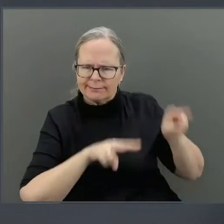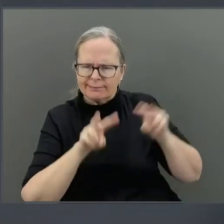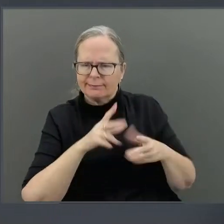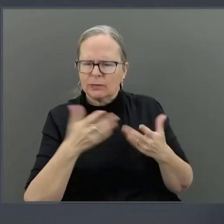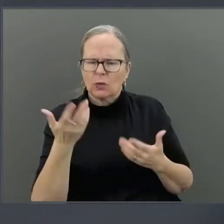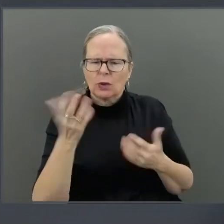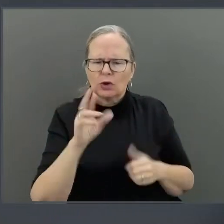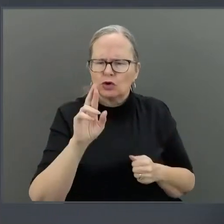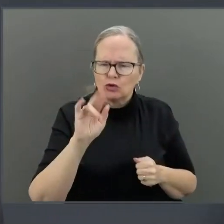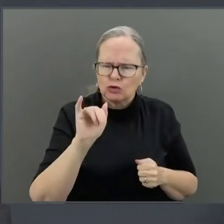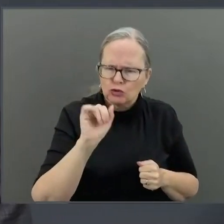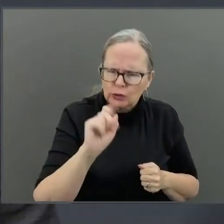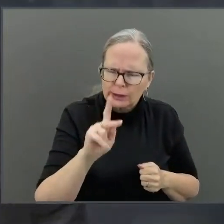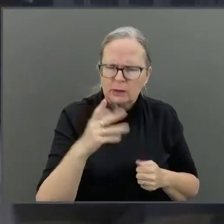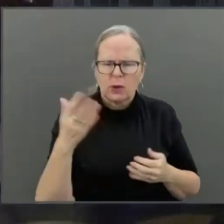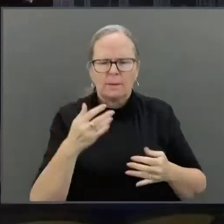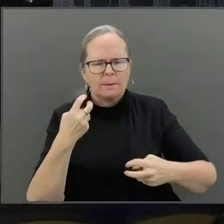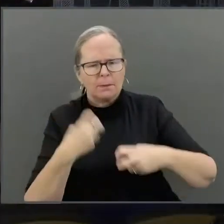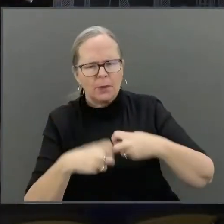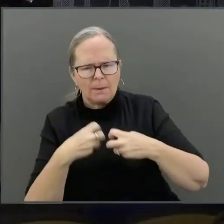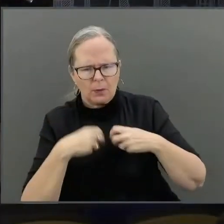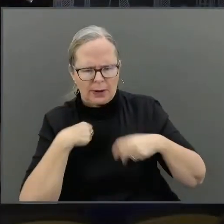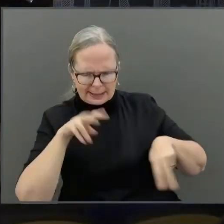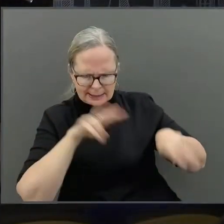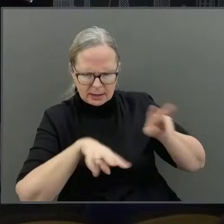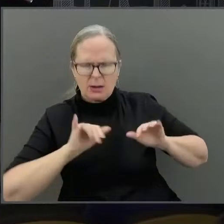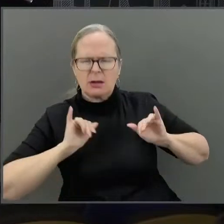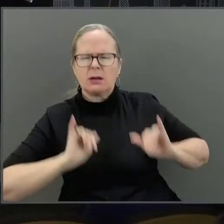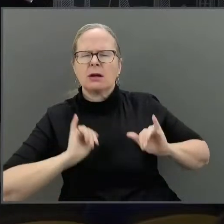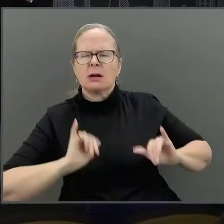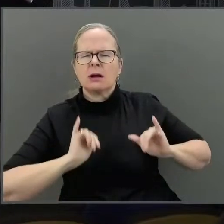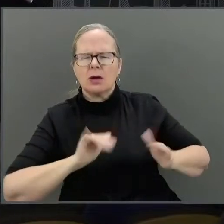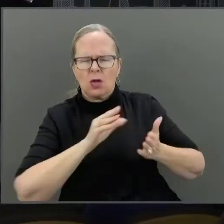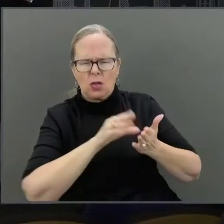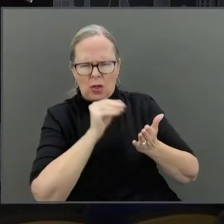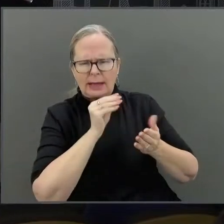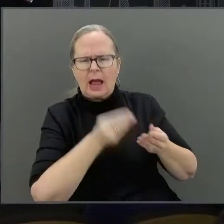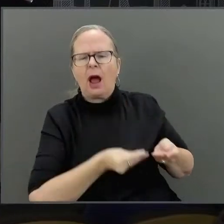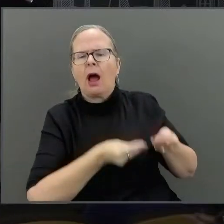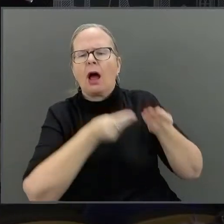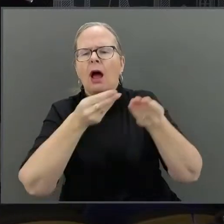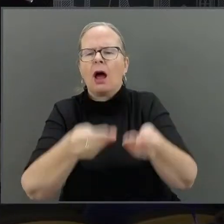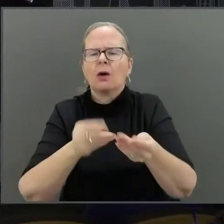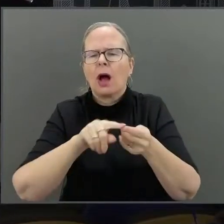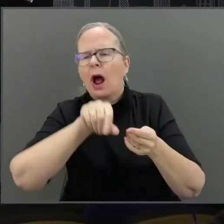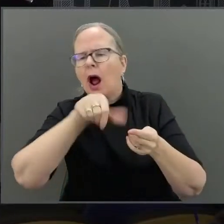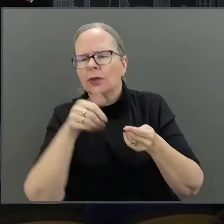network on the acoustic can you clarify a little bit you guys have you started that monitoring